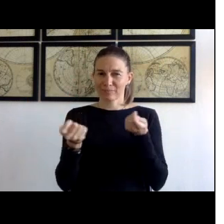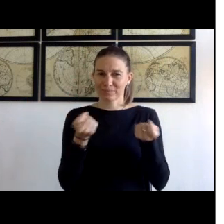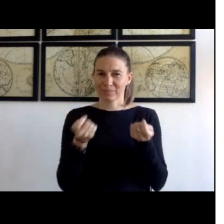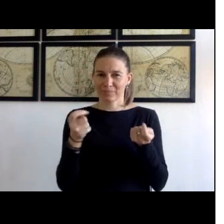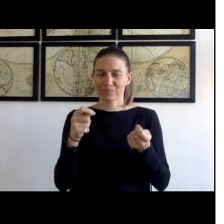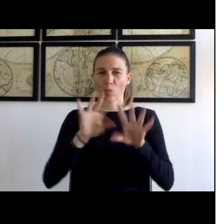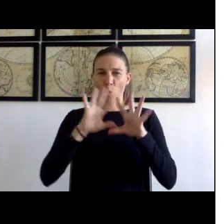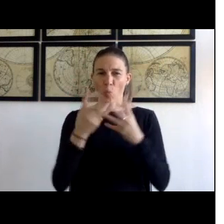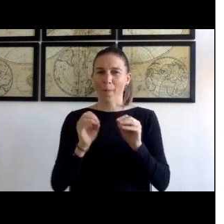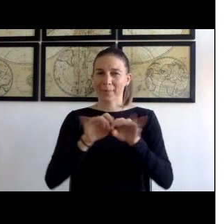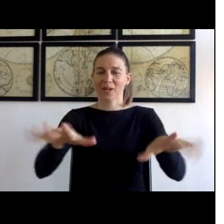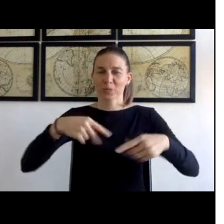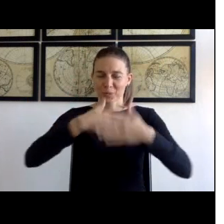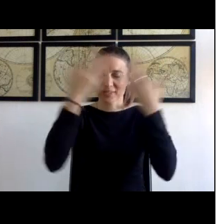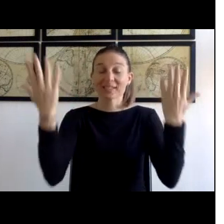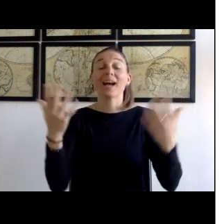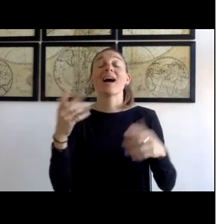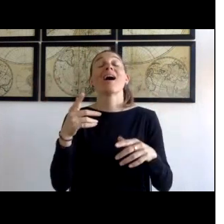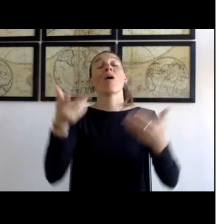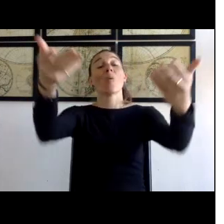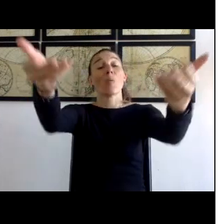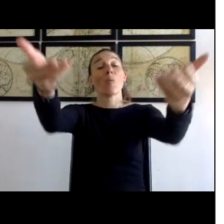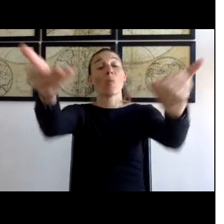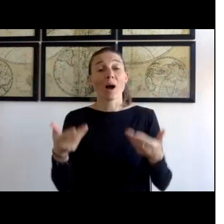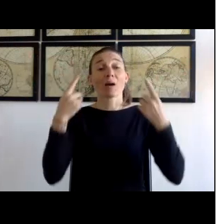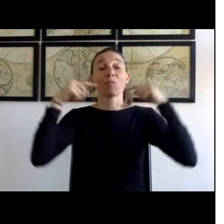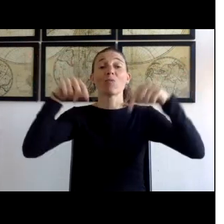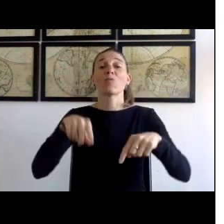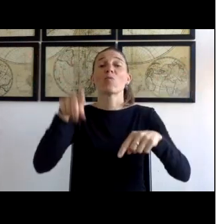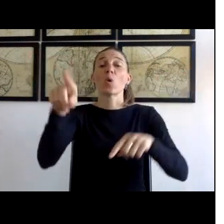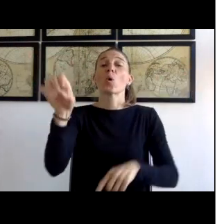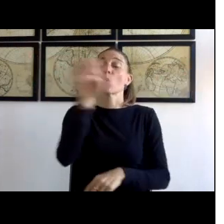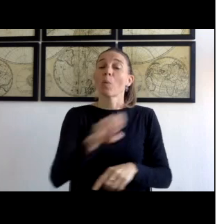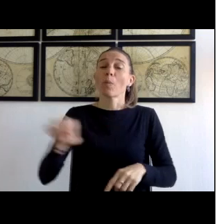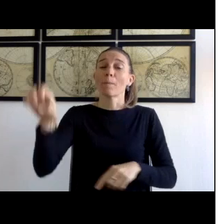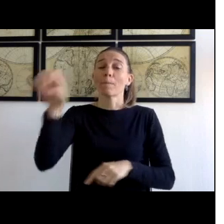on European Electronic Communications Code transposition.